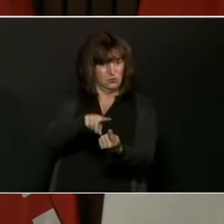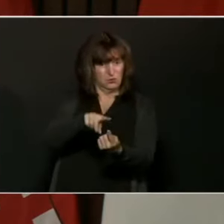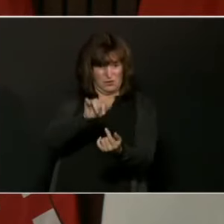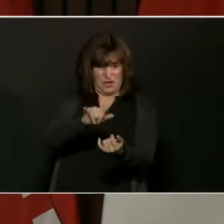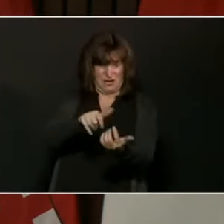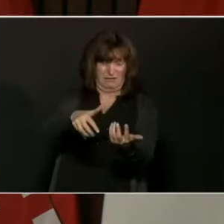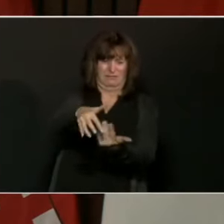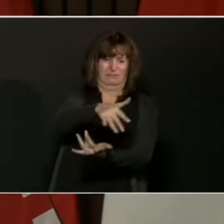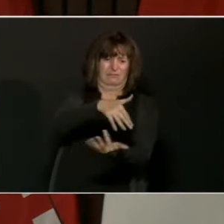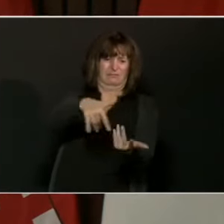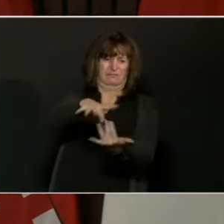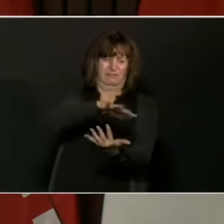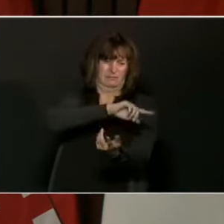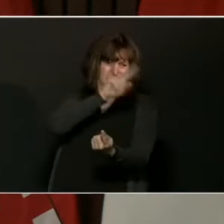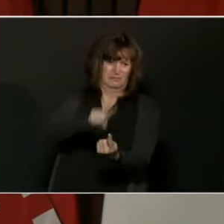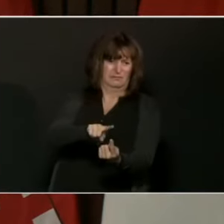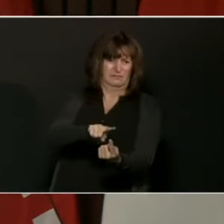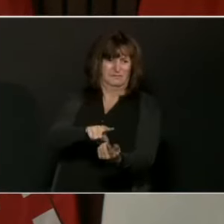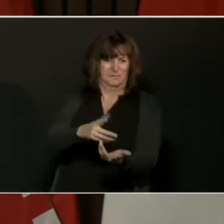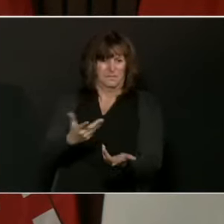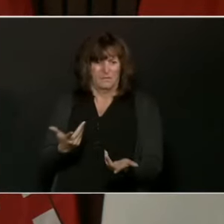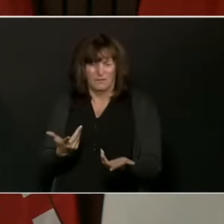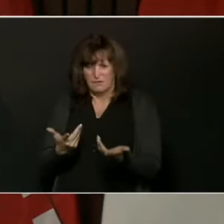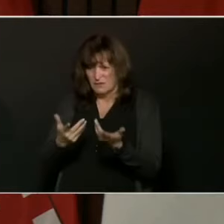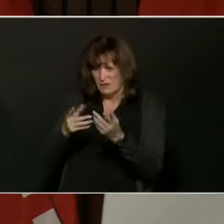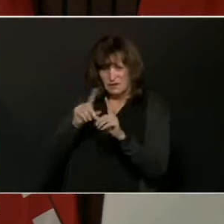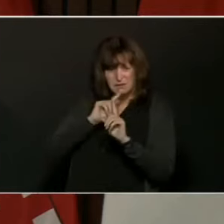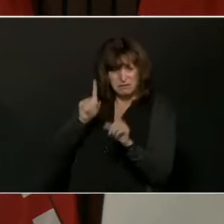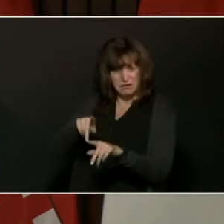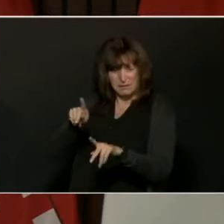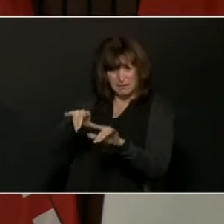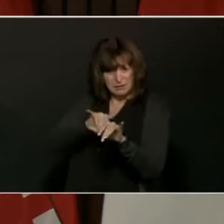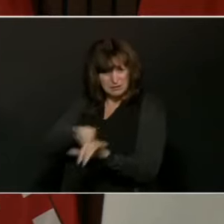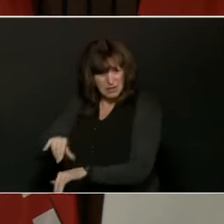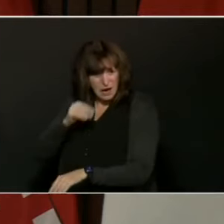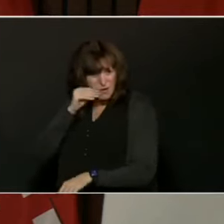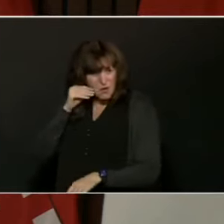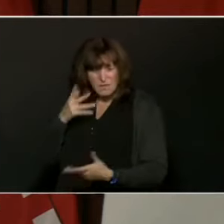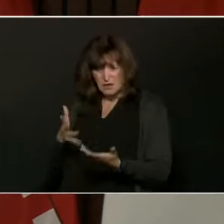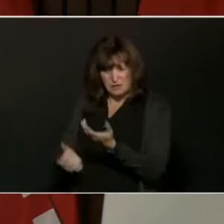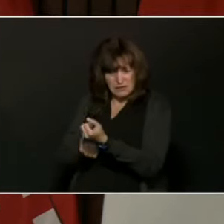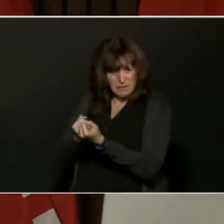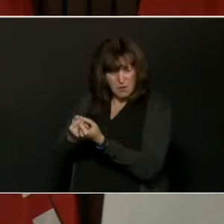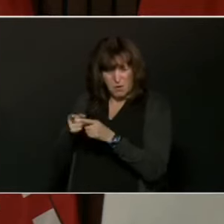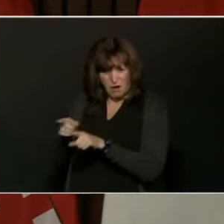REDUCE THE NUMBER OF CONTACTS ARE REALLY IMPORTANT.